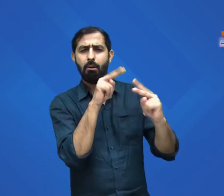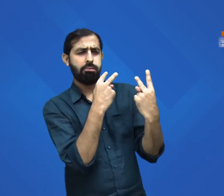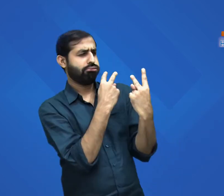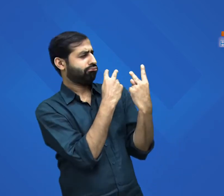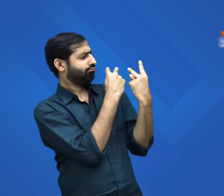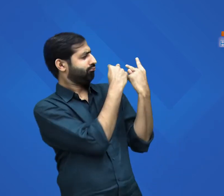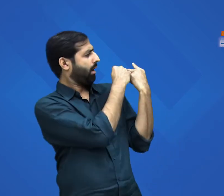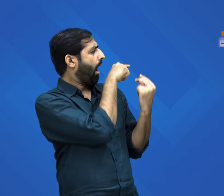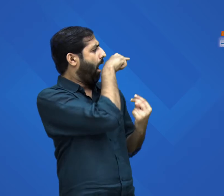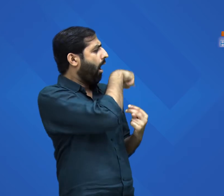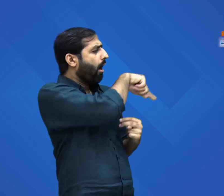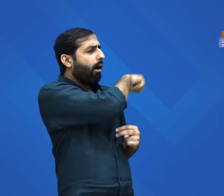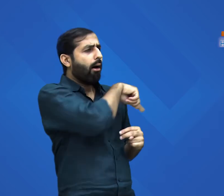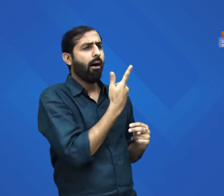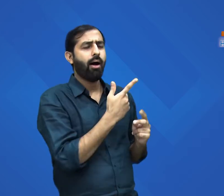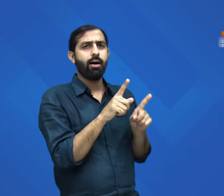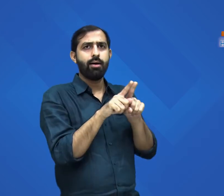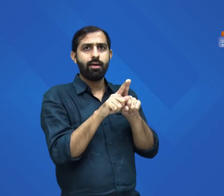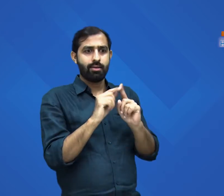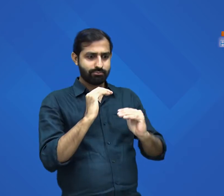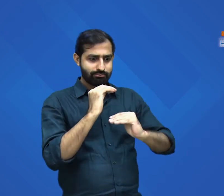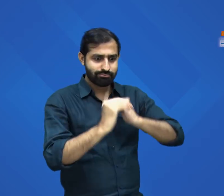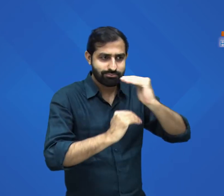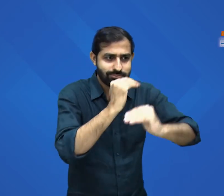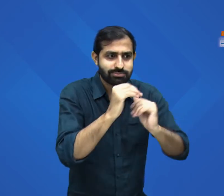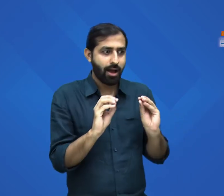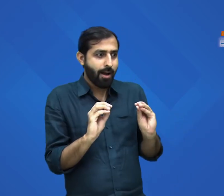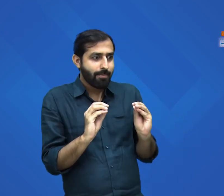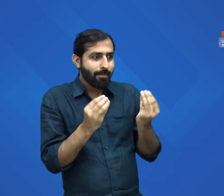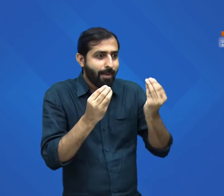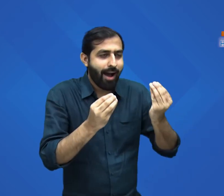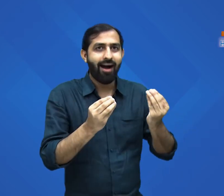When we look at the past, we see that life was very ordinary.